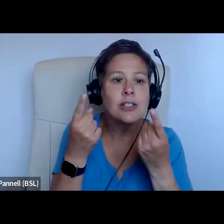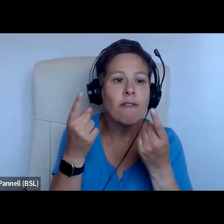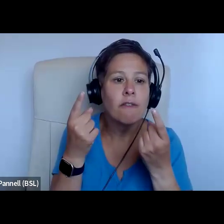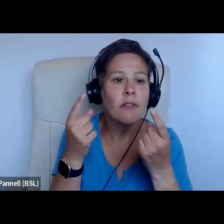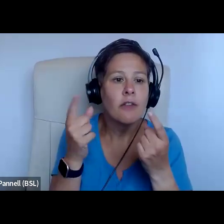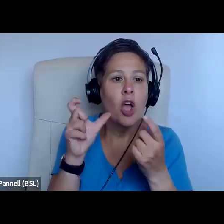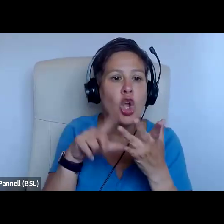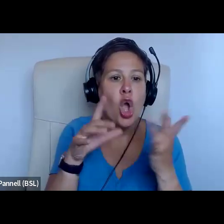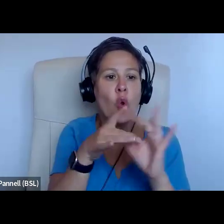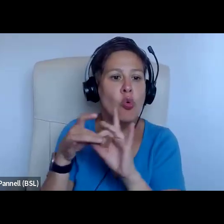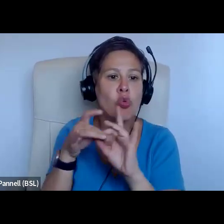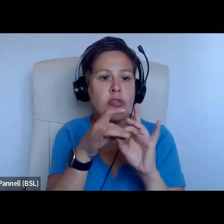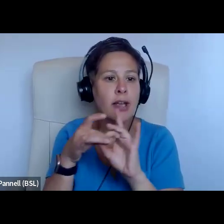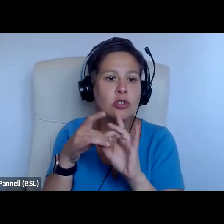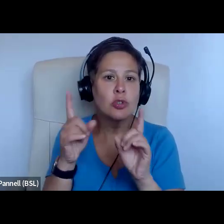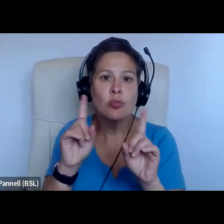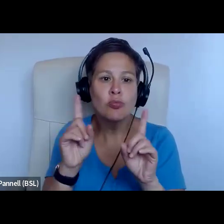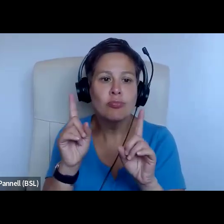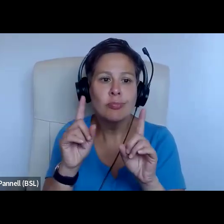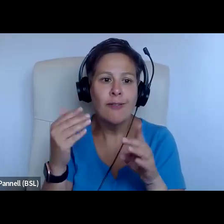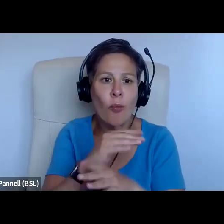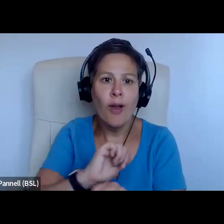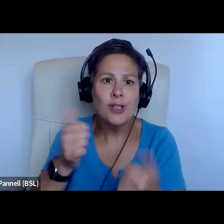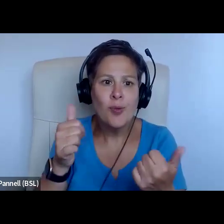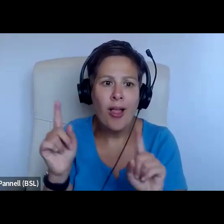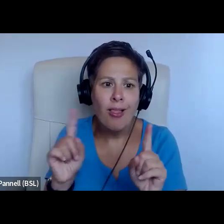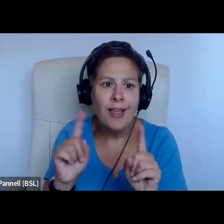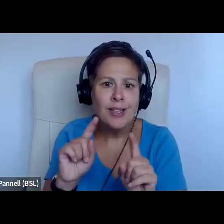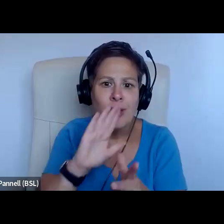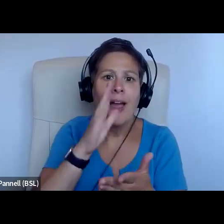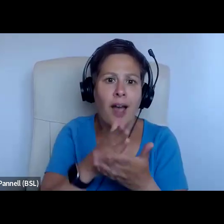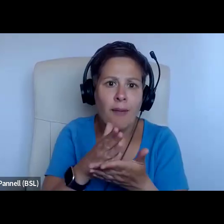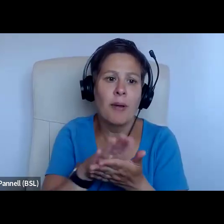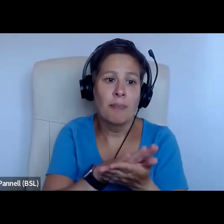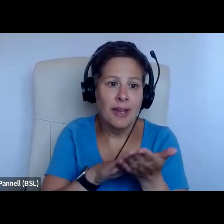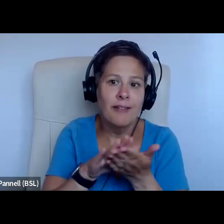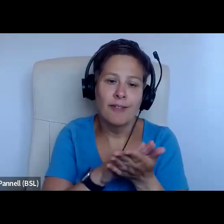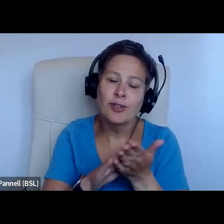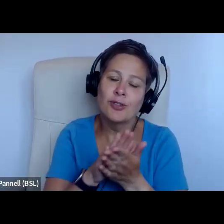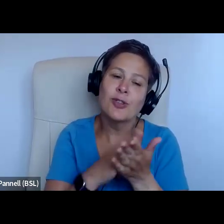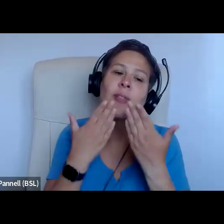I think we have sort of reached the end of our session time, but I think we could take just five more minutes. Robert,